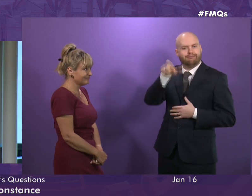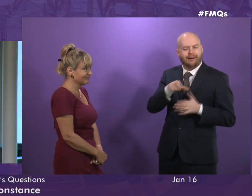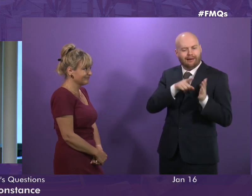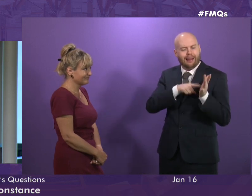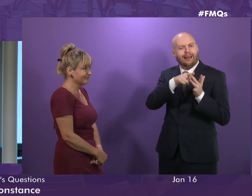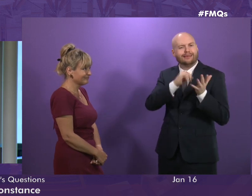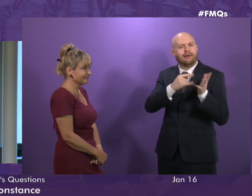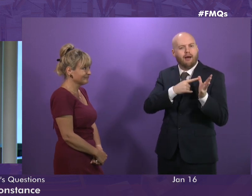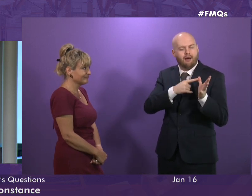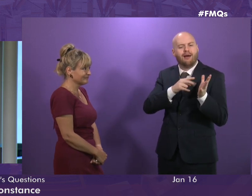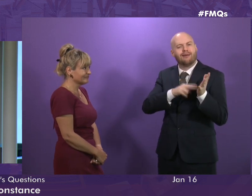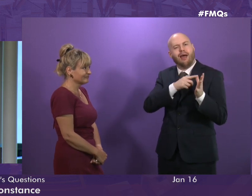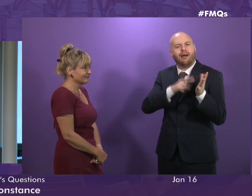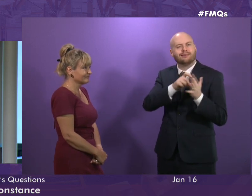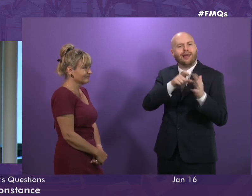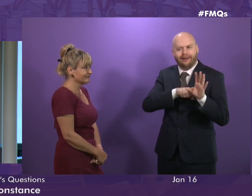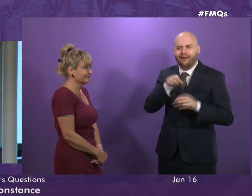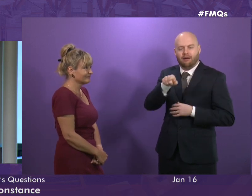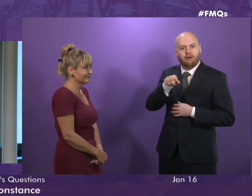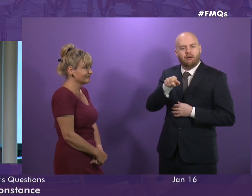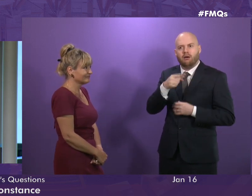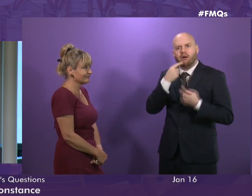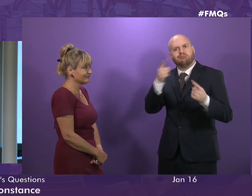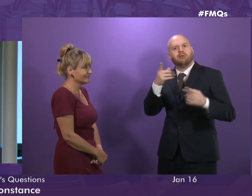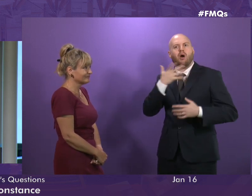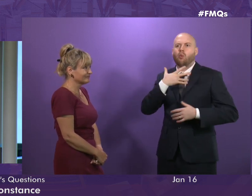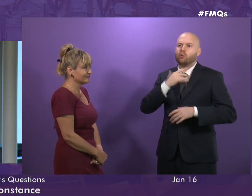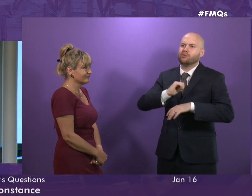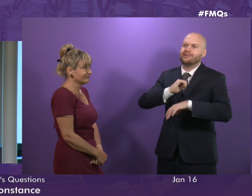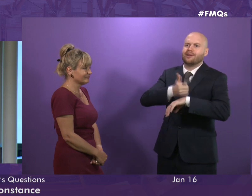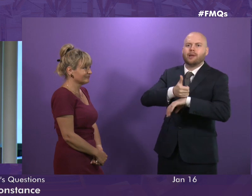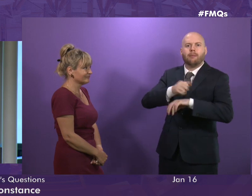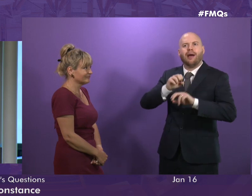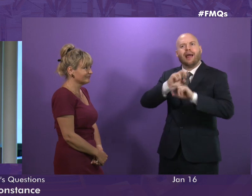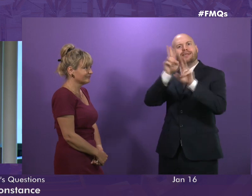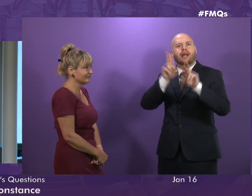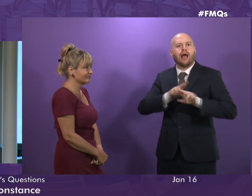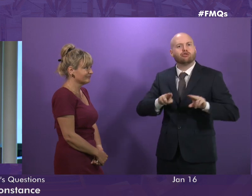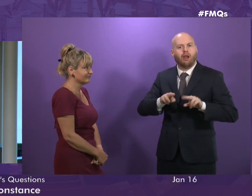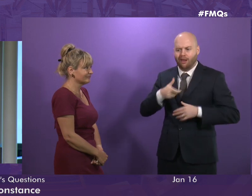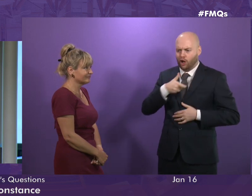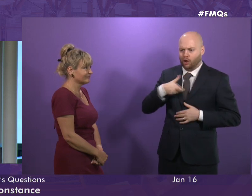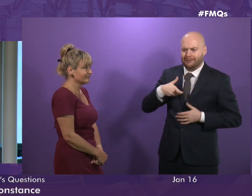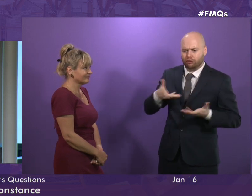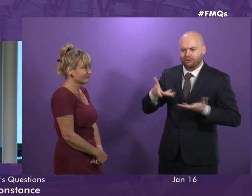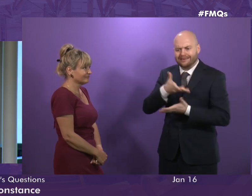who wants to set up an international commission against Scottish independence, presumably